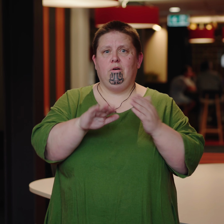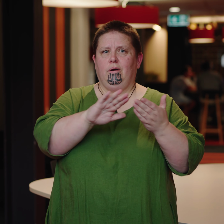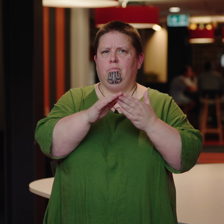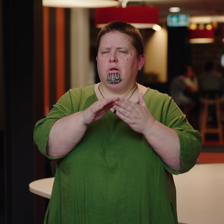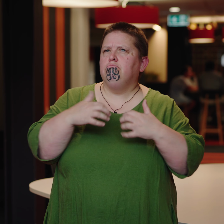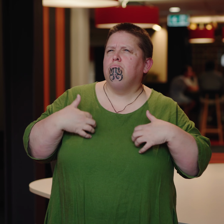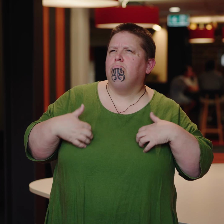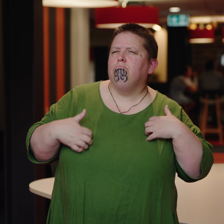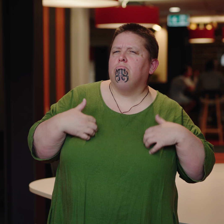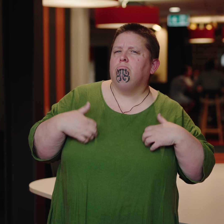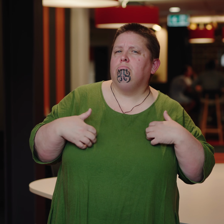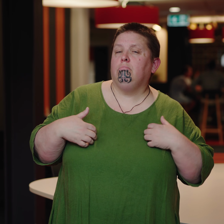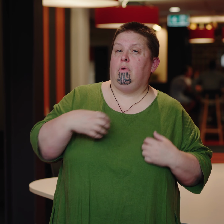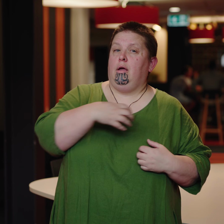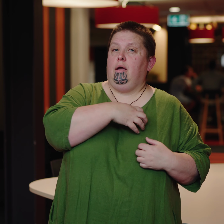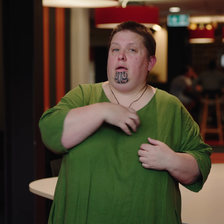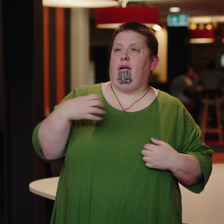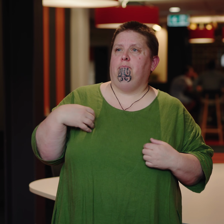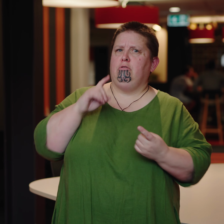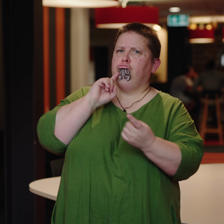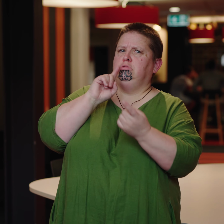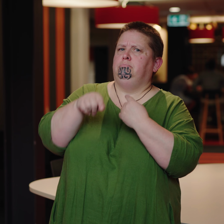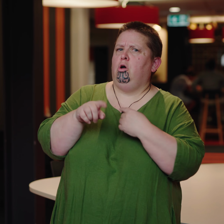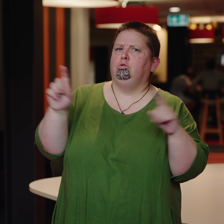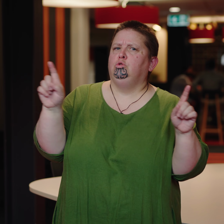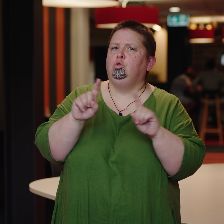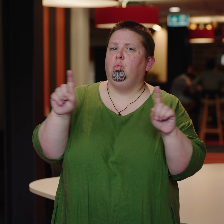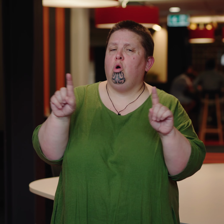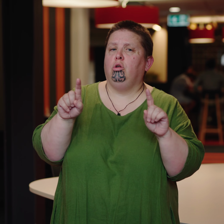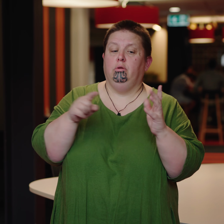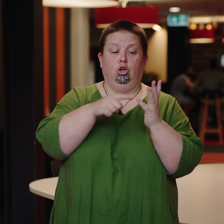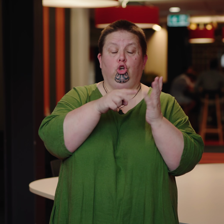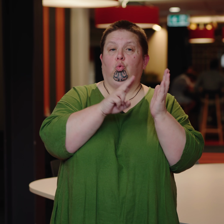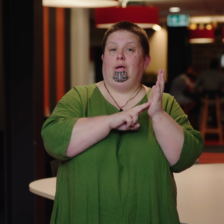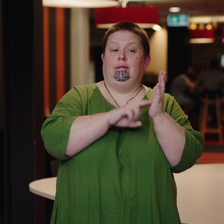We know the community is interested in the Government response to the recommendations